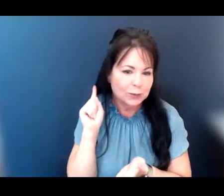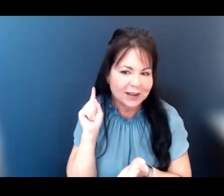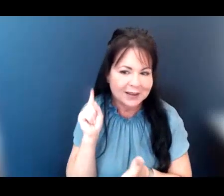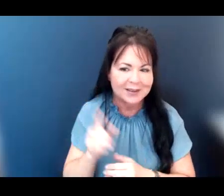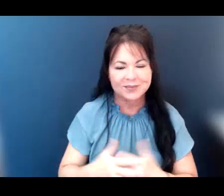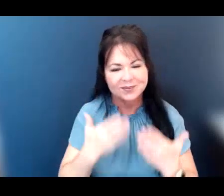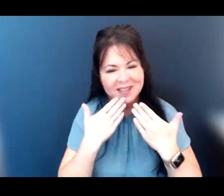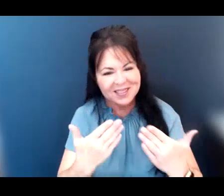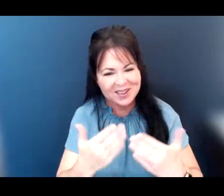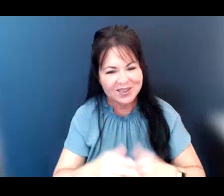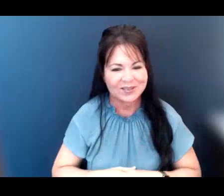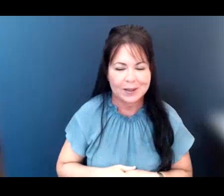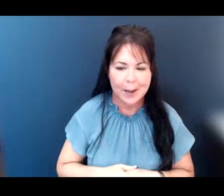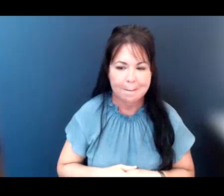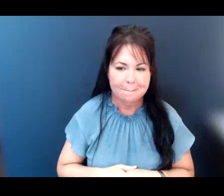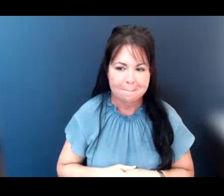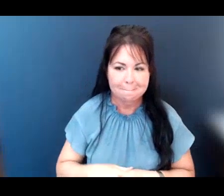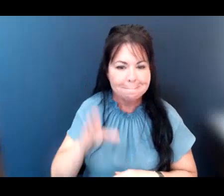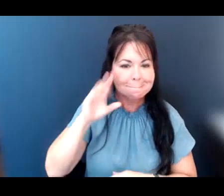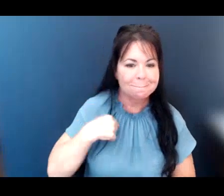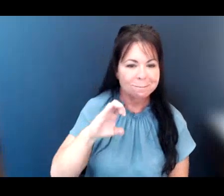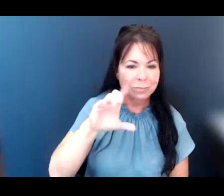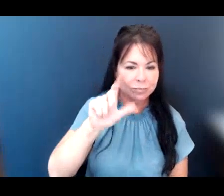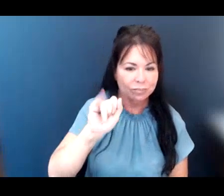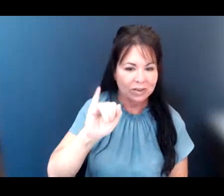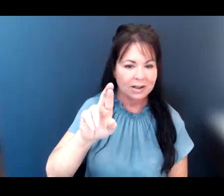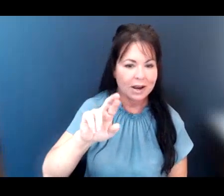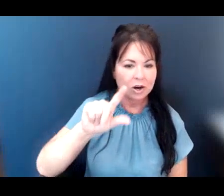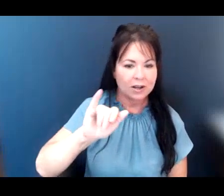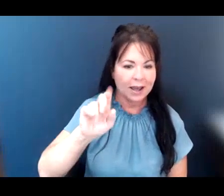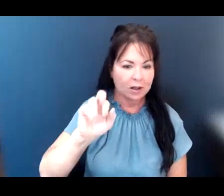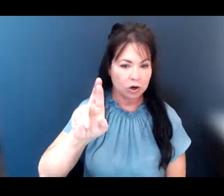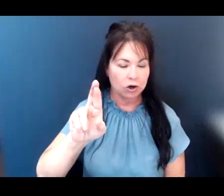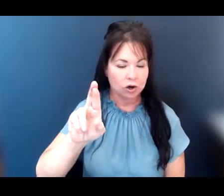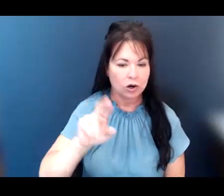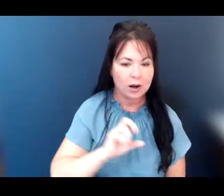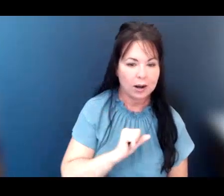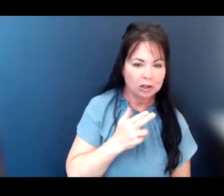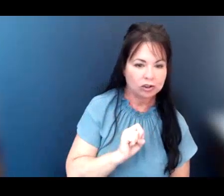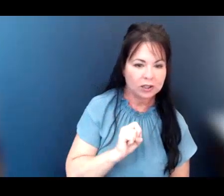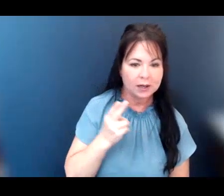Hi, all. I'm Claire Gahler, she/her pronouns. I'm the content strategist at Department